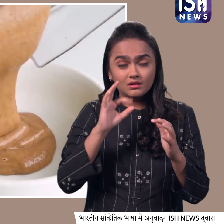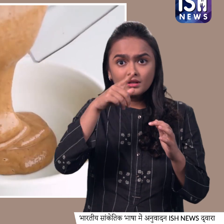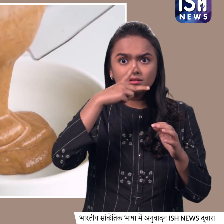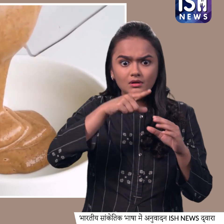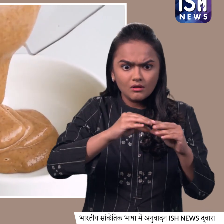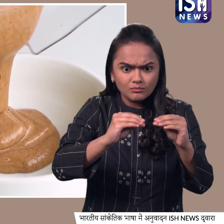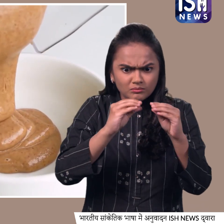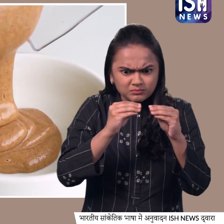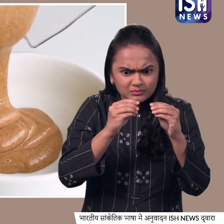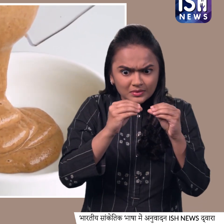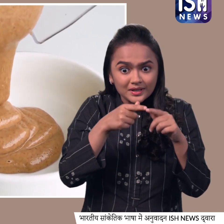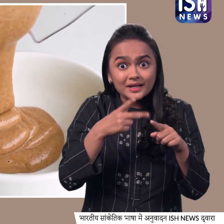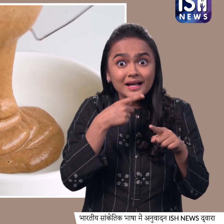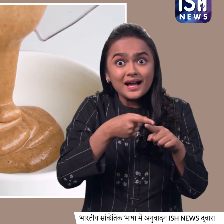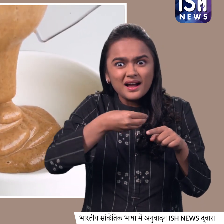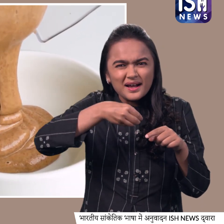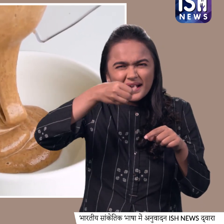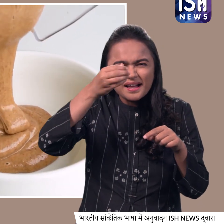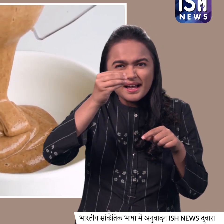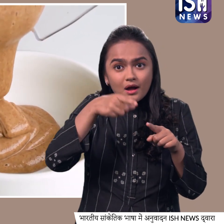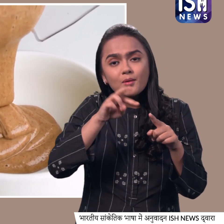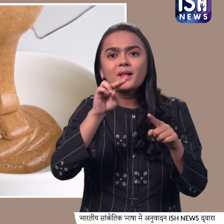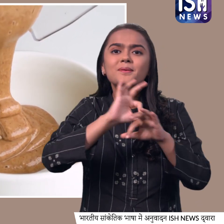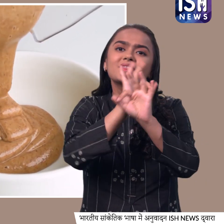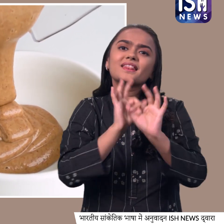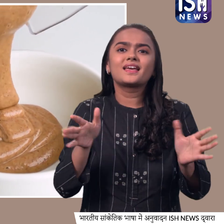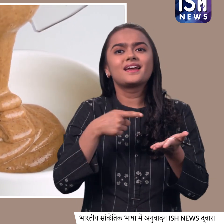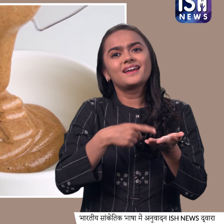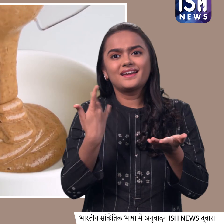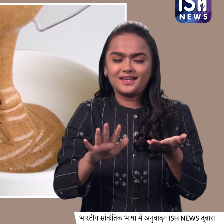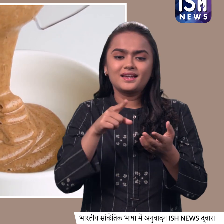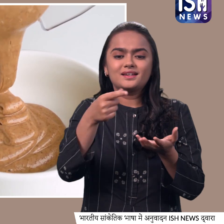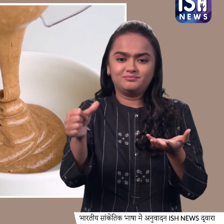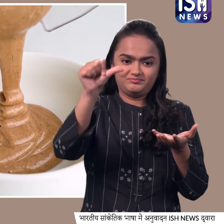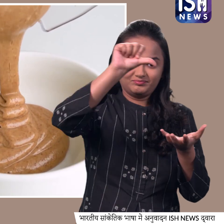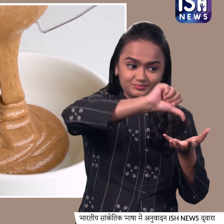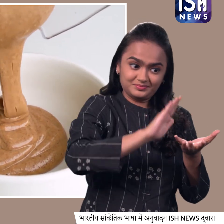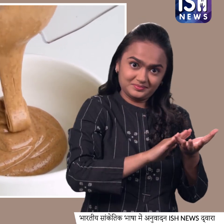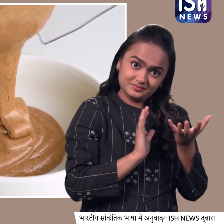When you get this consistency, your almond butter is ready. Transfer it to a bowl.